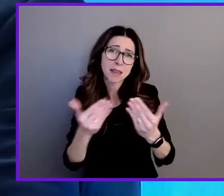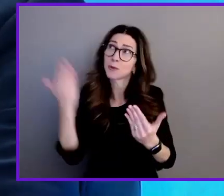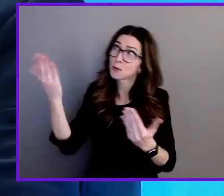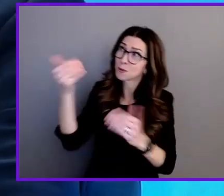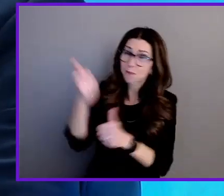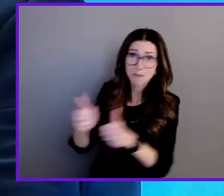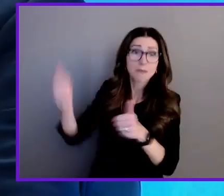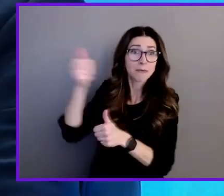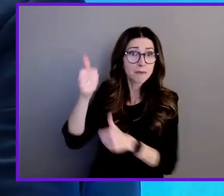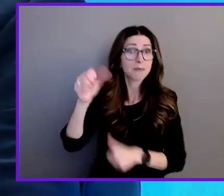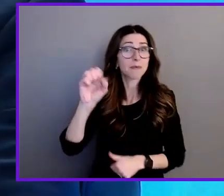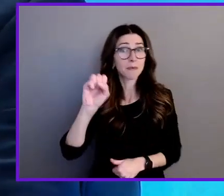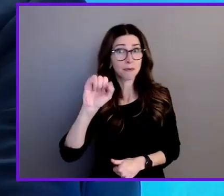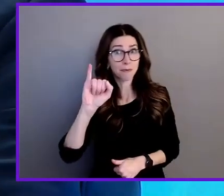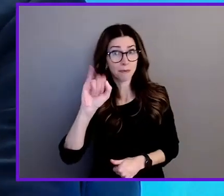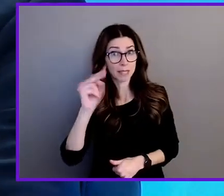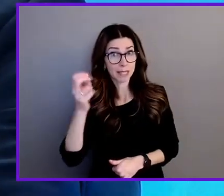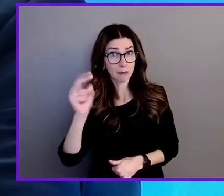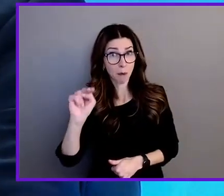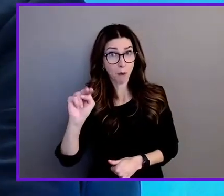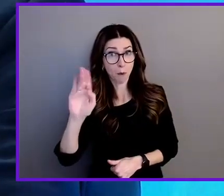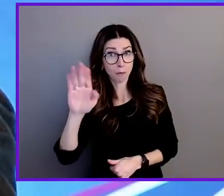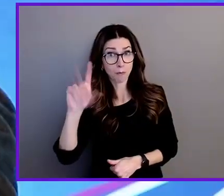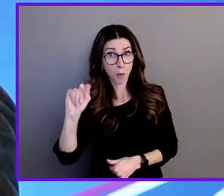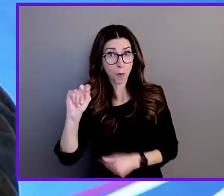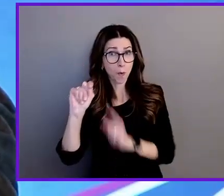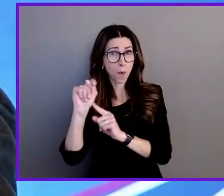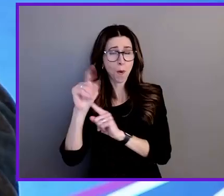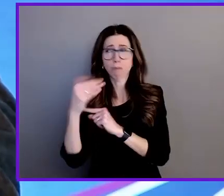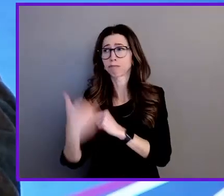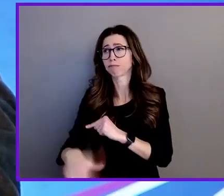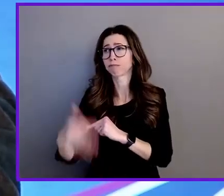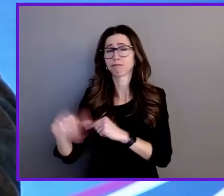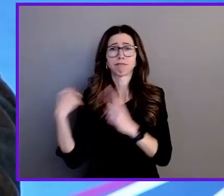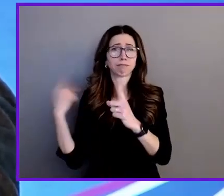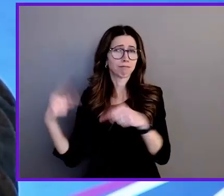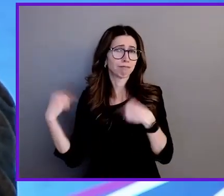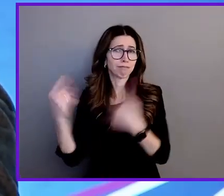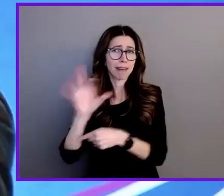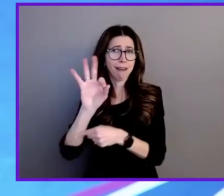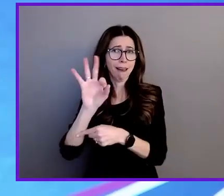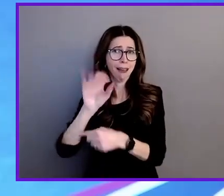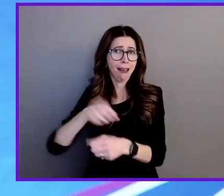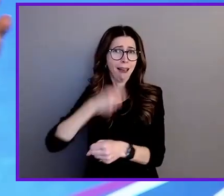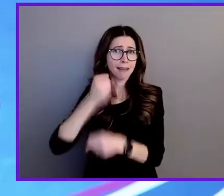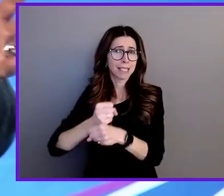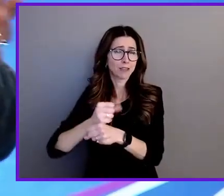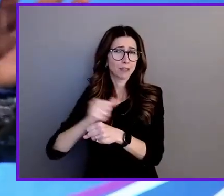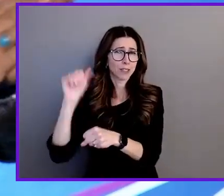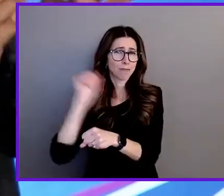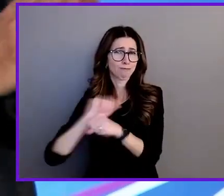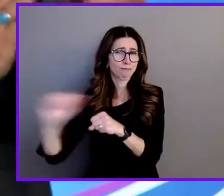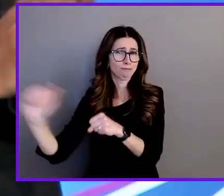for his impressive work over the last nine years at the Canada Council for the Arts.